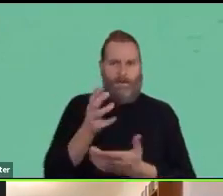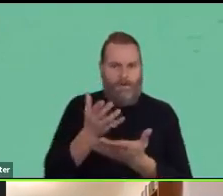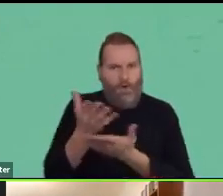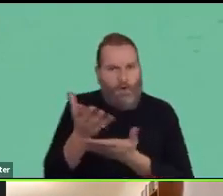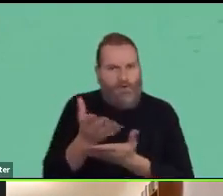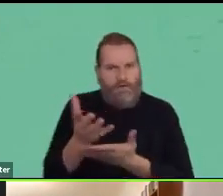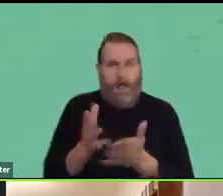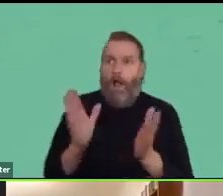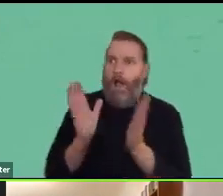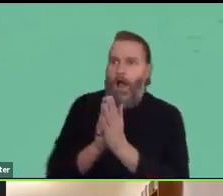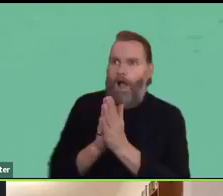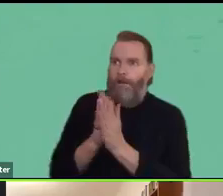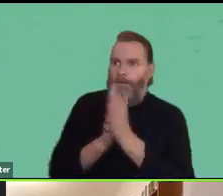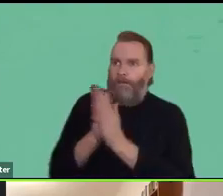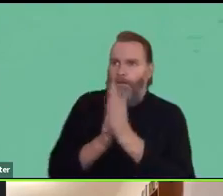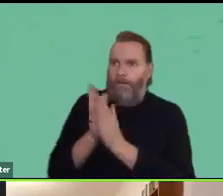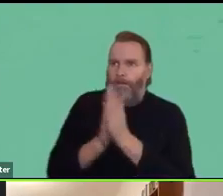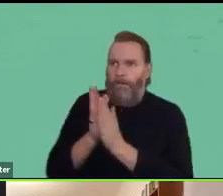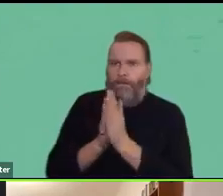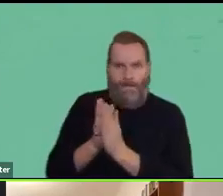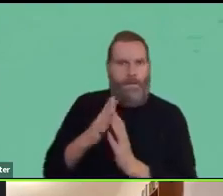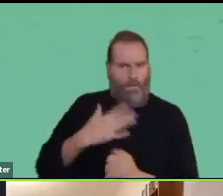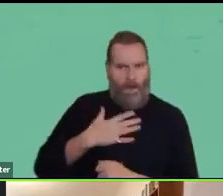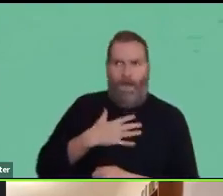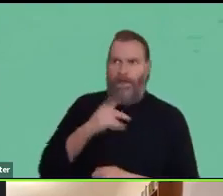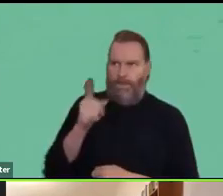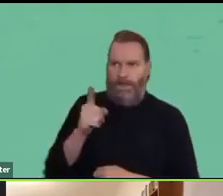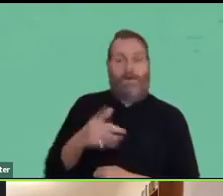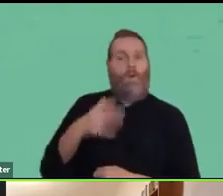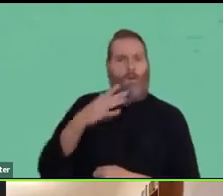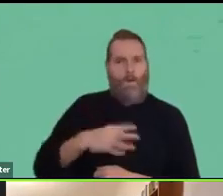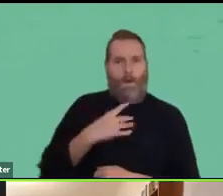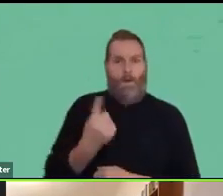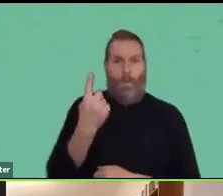the chancellor of Lancaster because that's exactly what we've been arguing for now for decades